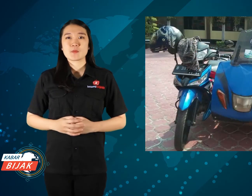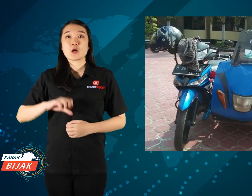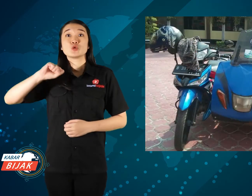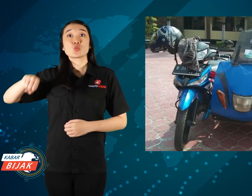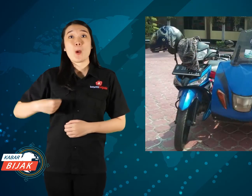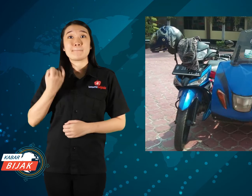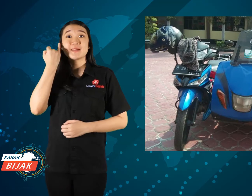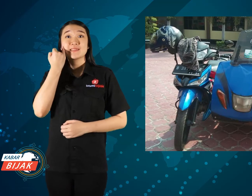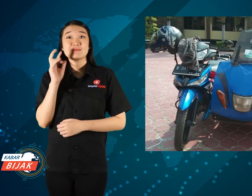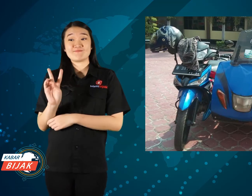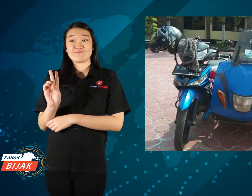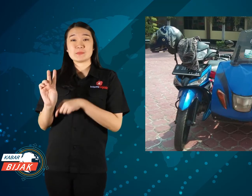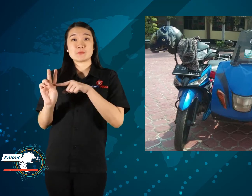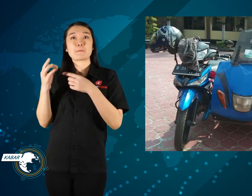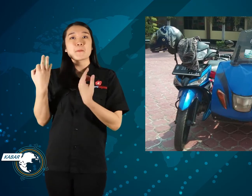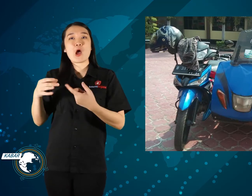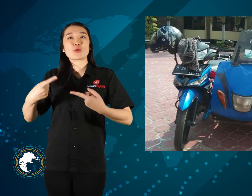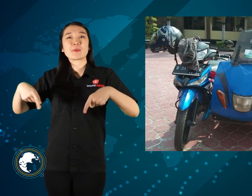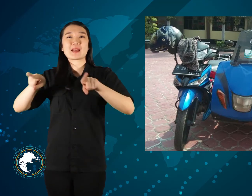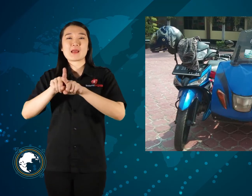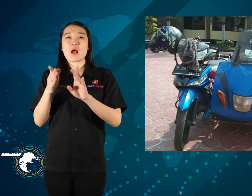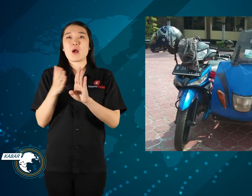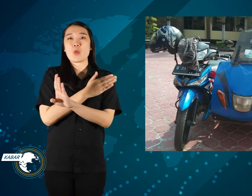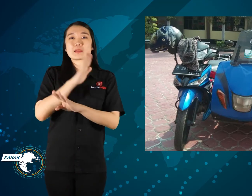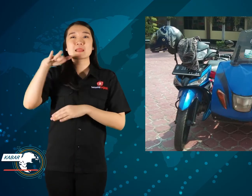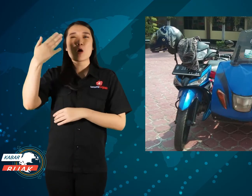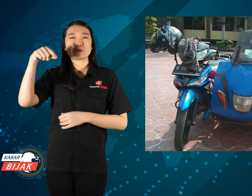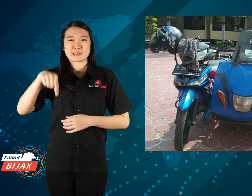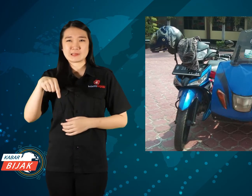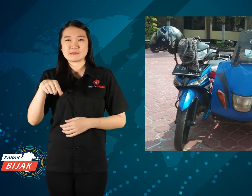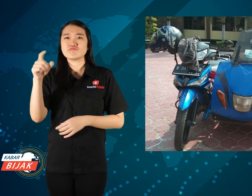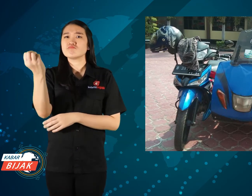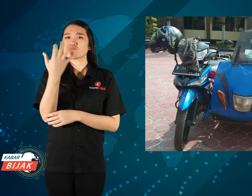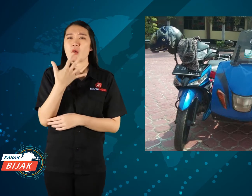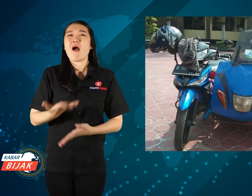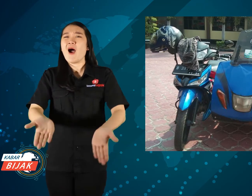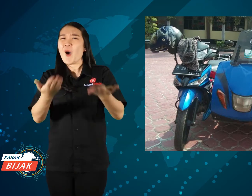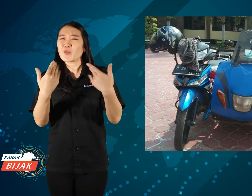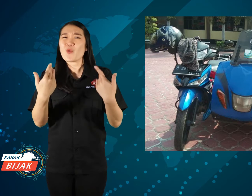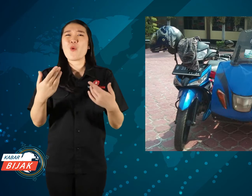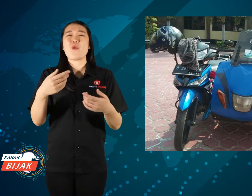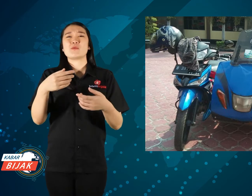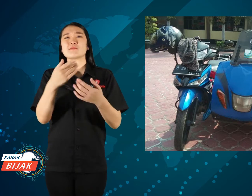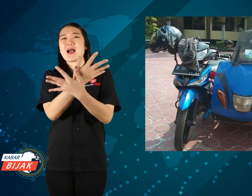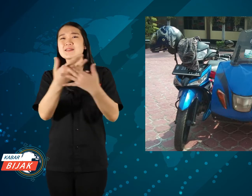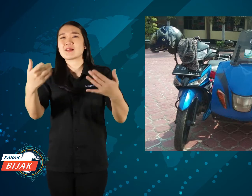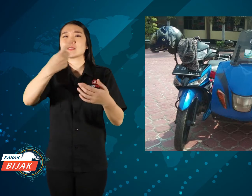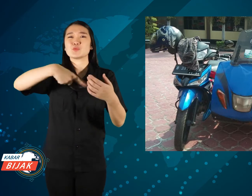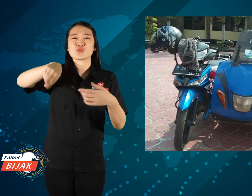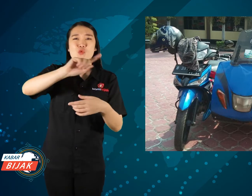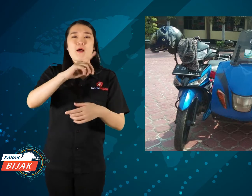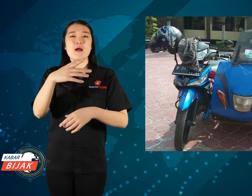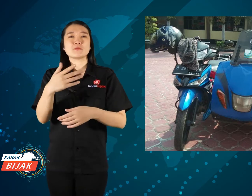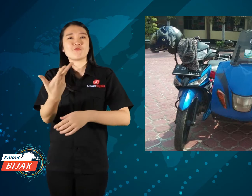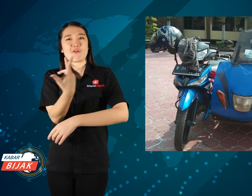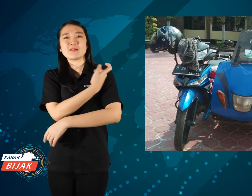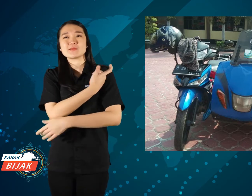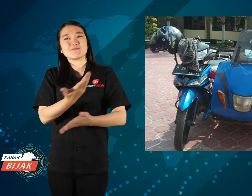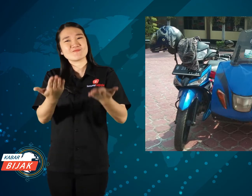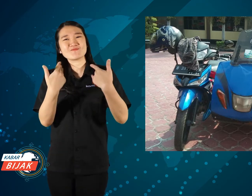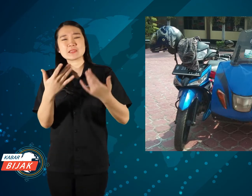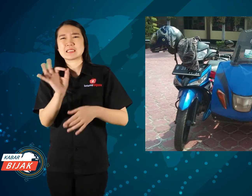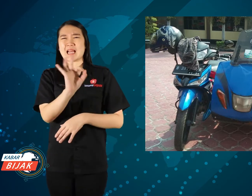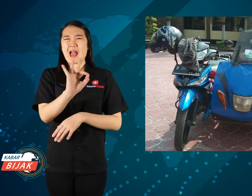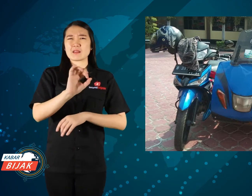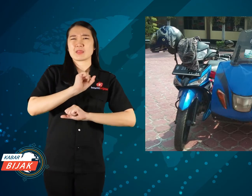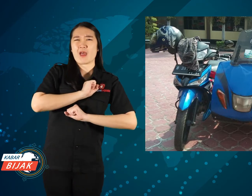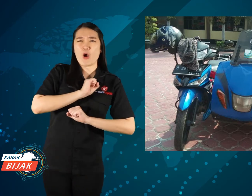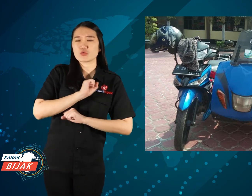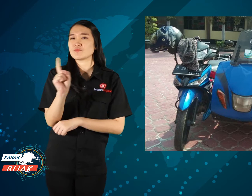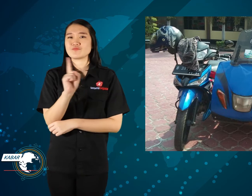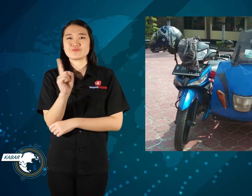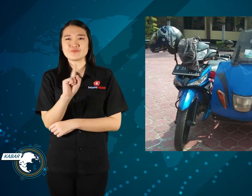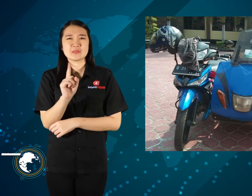This husband and wife have only been married since the beginning of this year, invite people to want to be vaccinated, don't be afraid,